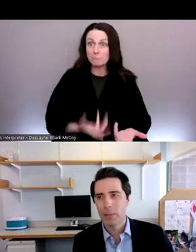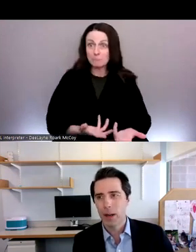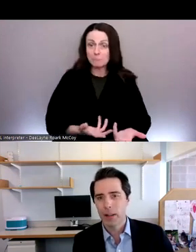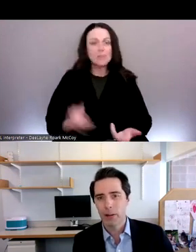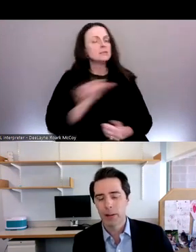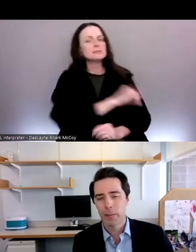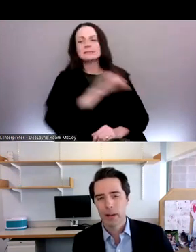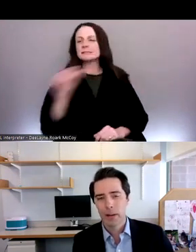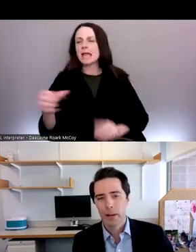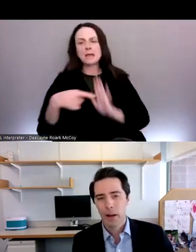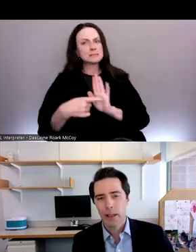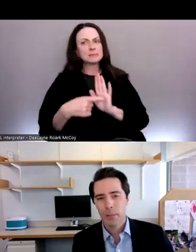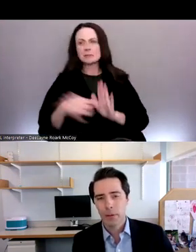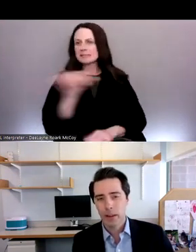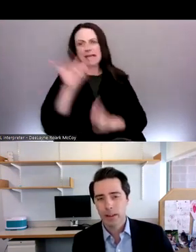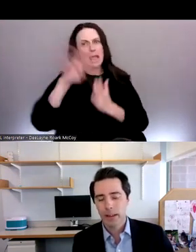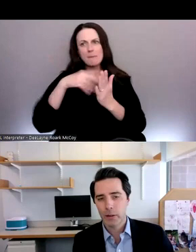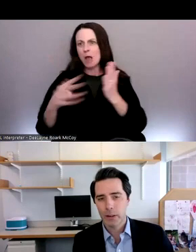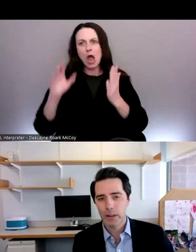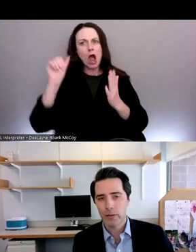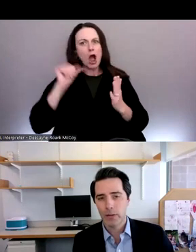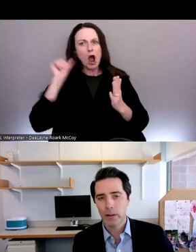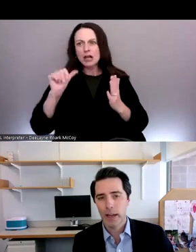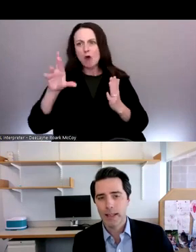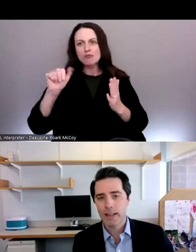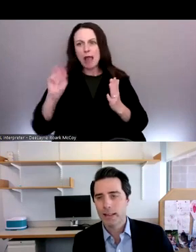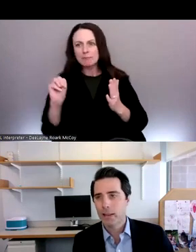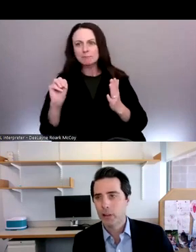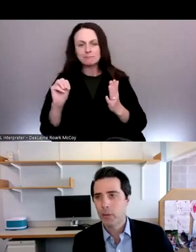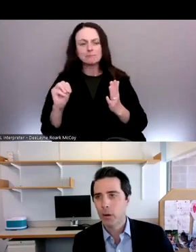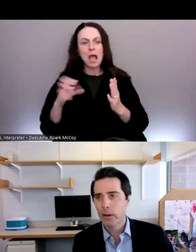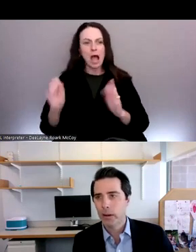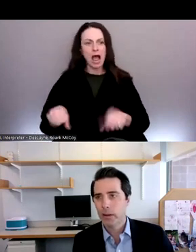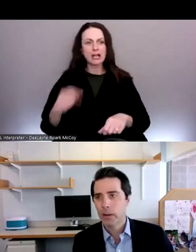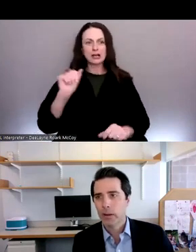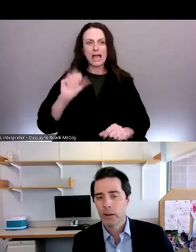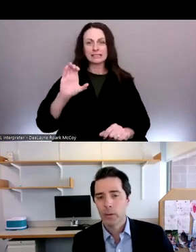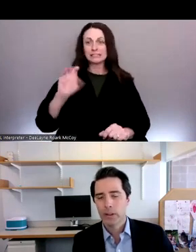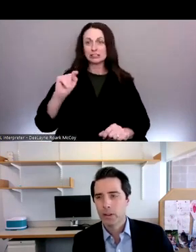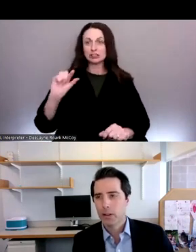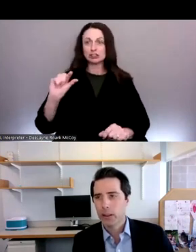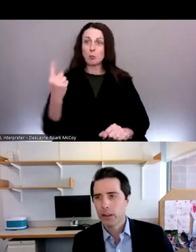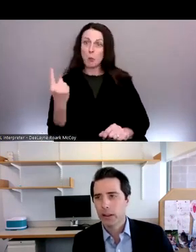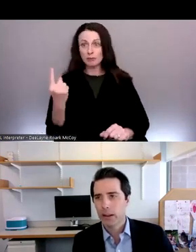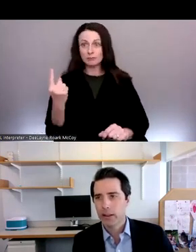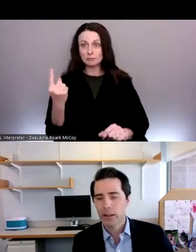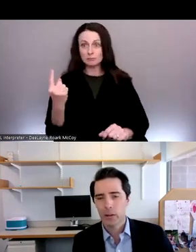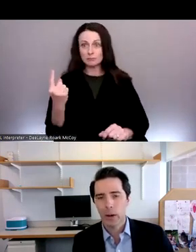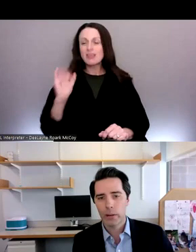same audiogram I could provide a diagnosis of actg-1